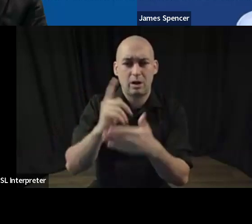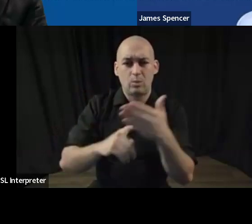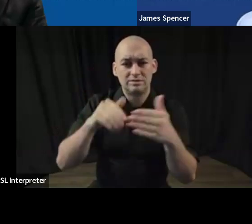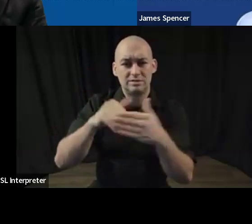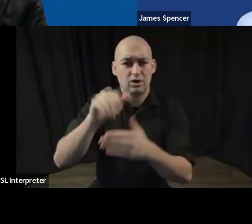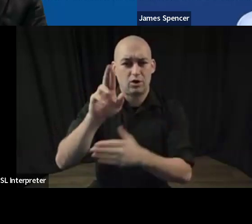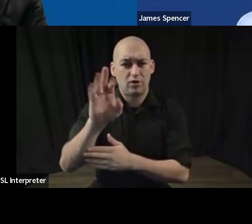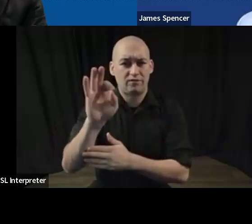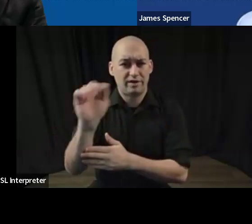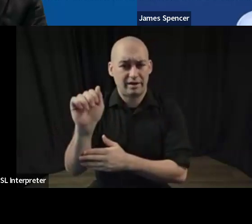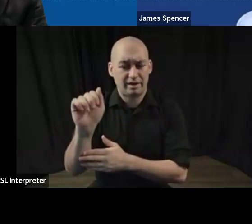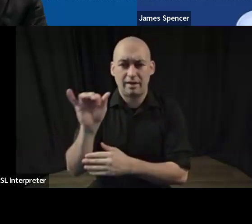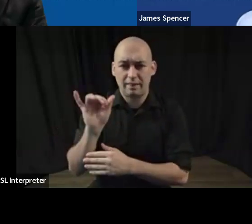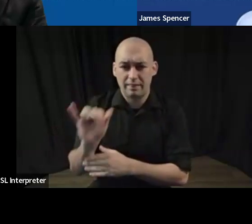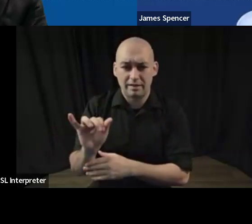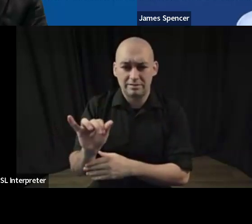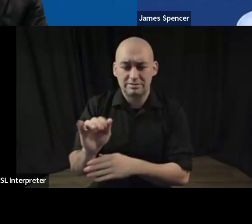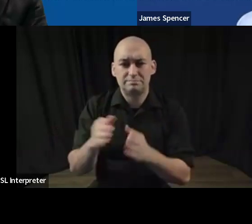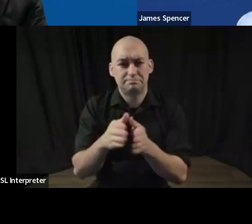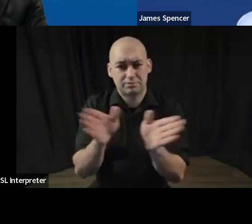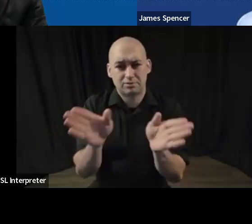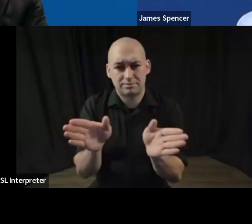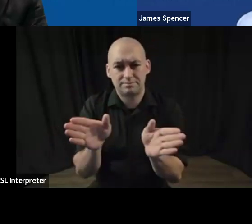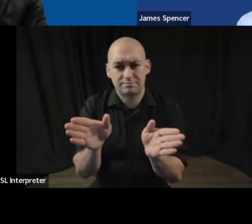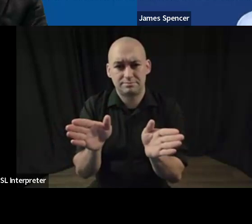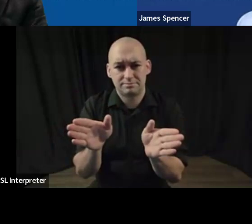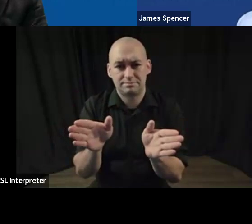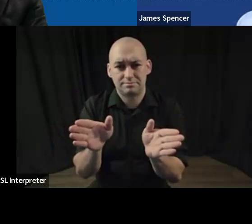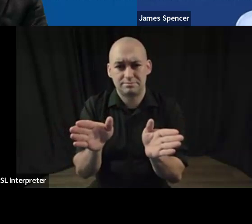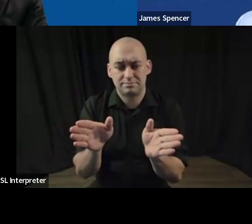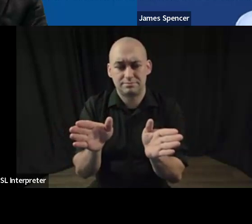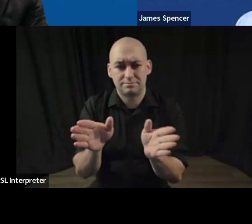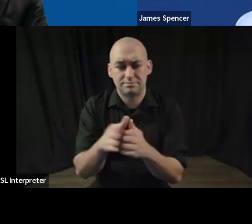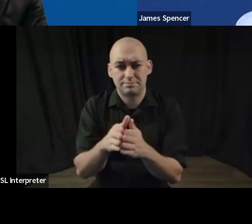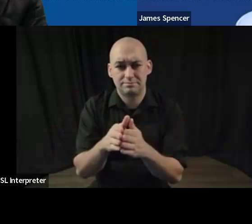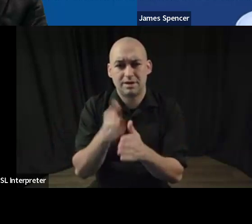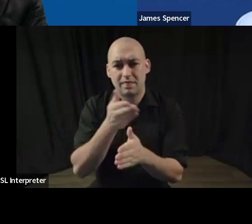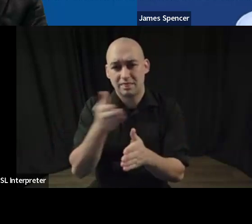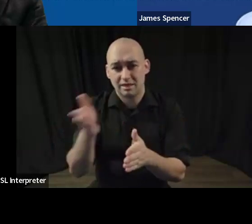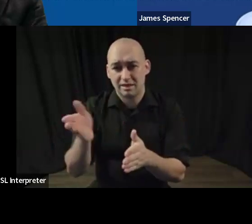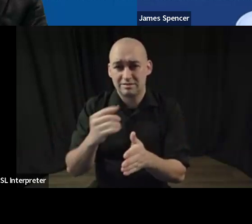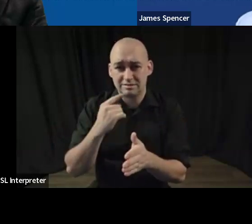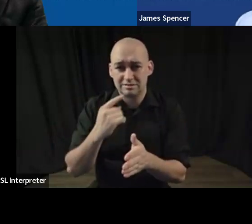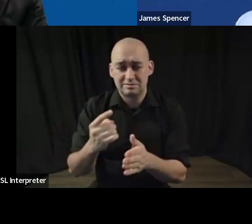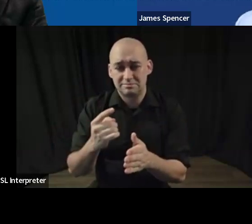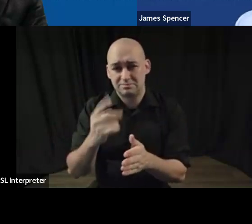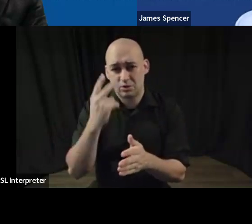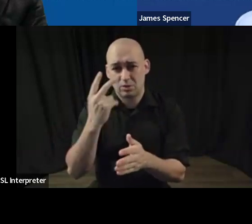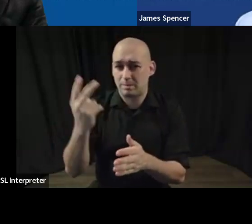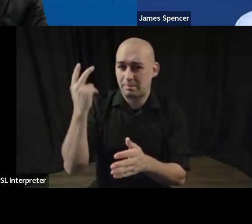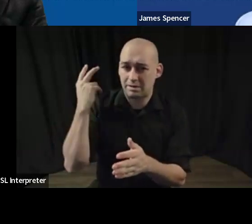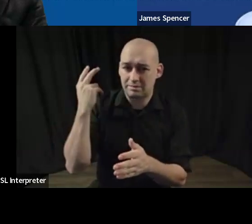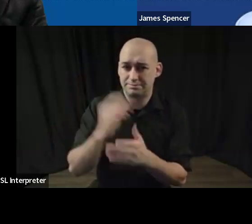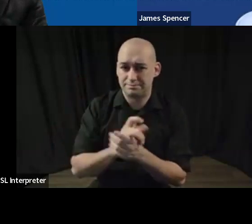it's, you know, pretty broad that the thing that I would say is to go back to the State Digital